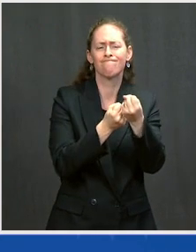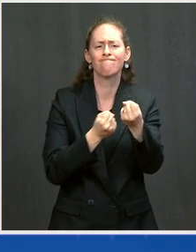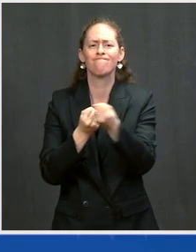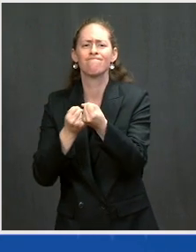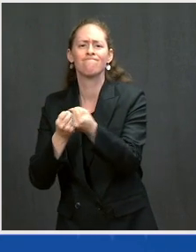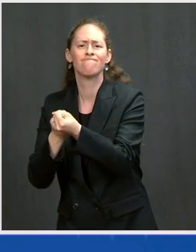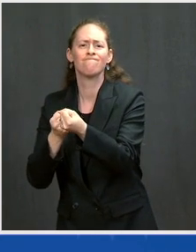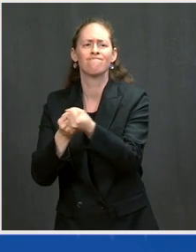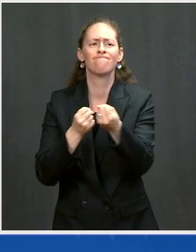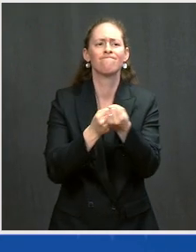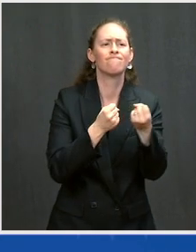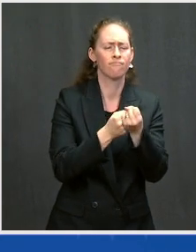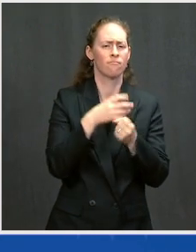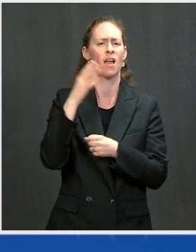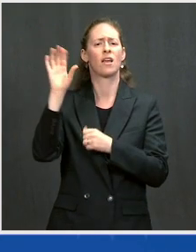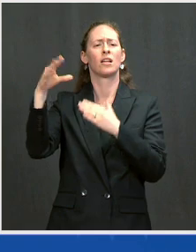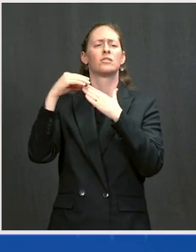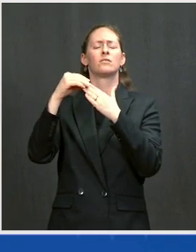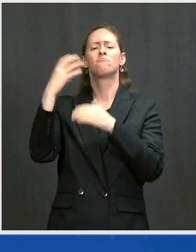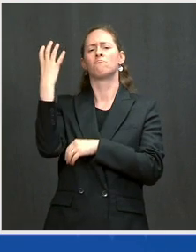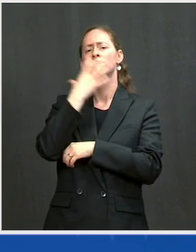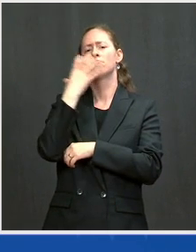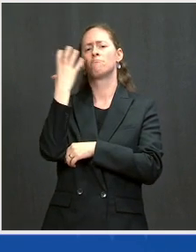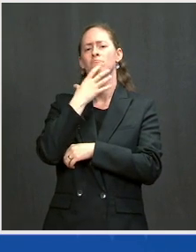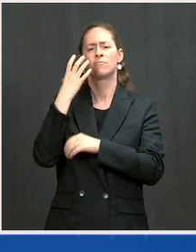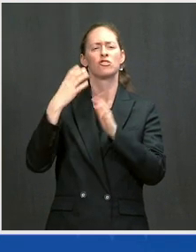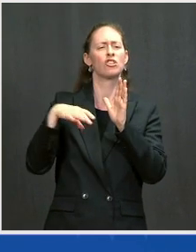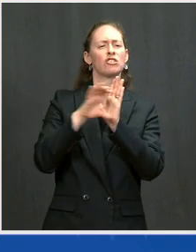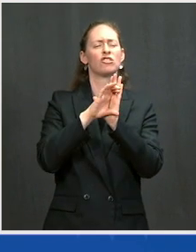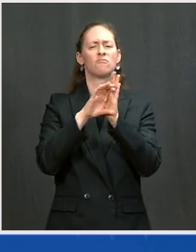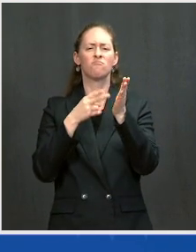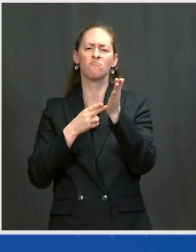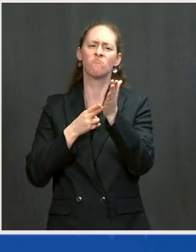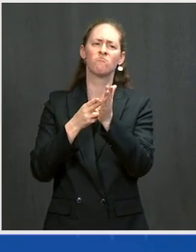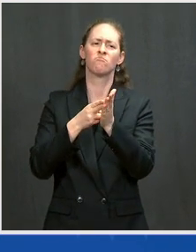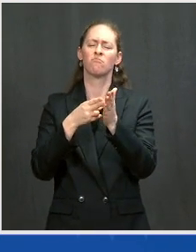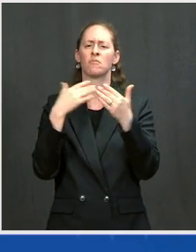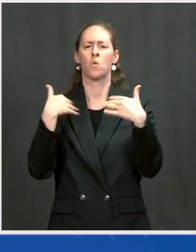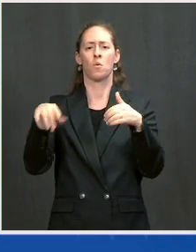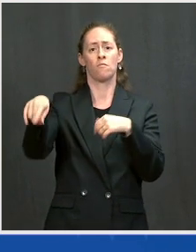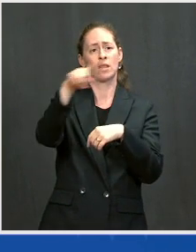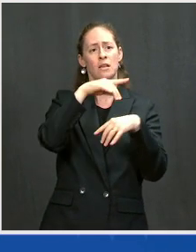of character and commitment for others to follow. Lord, thank you for Colonel Puckett,